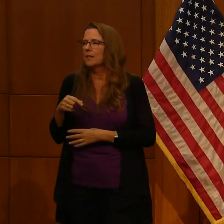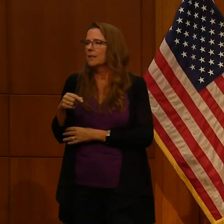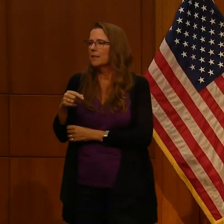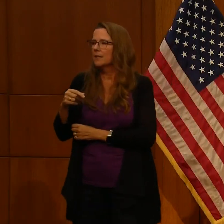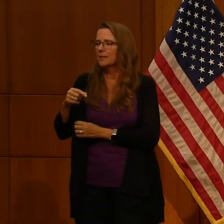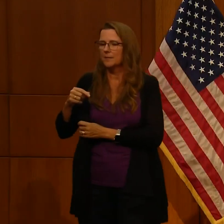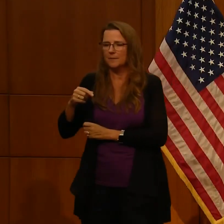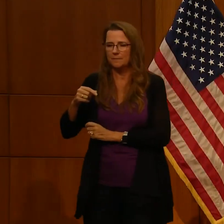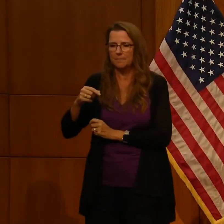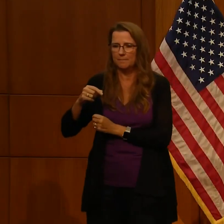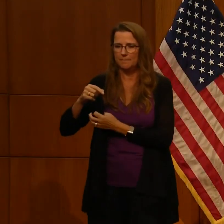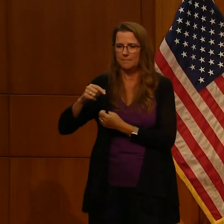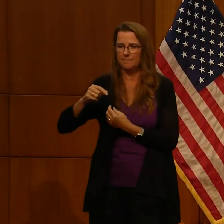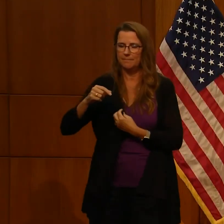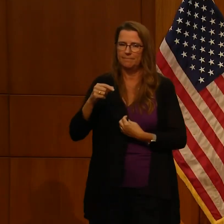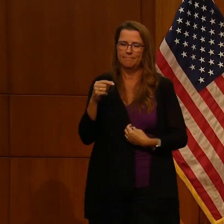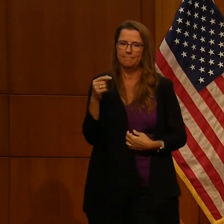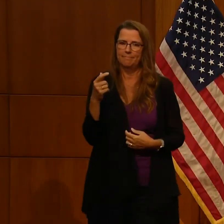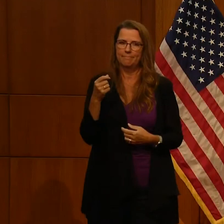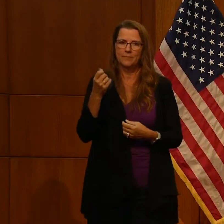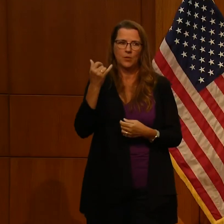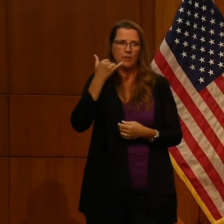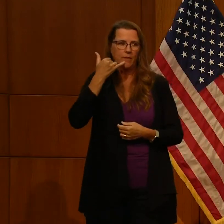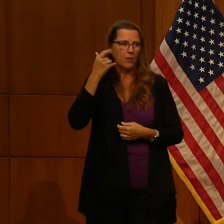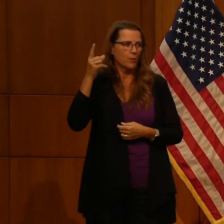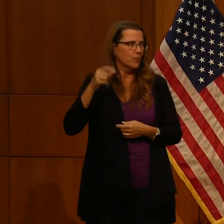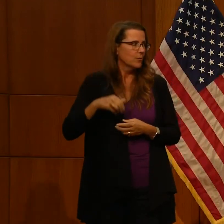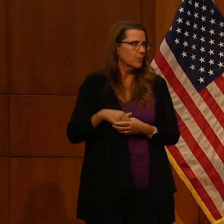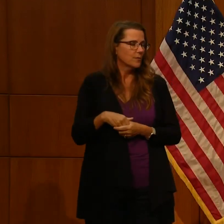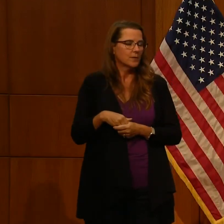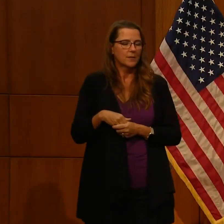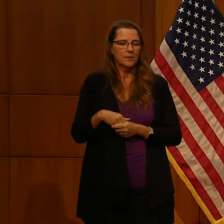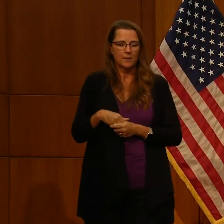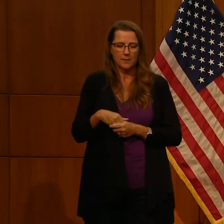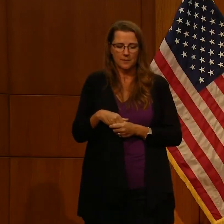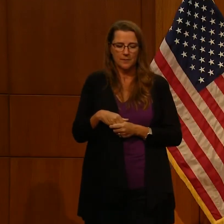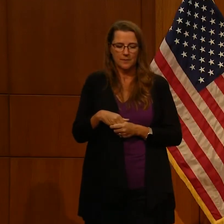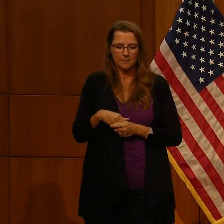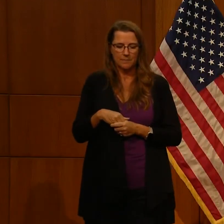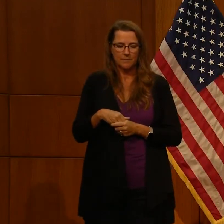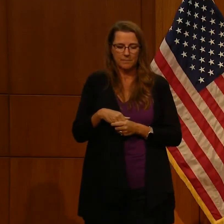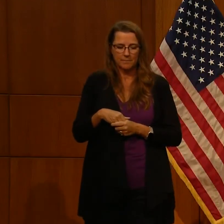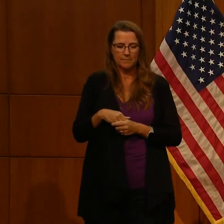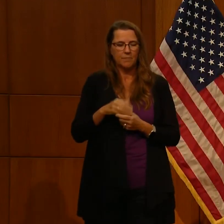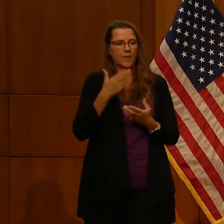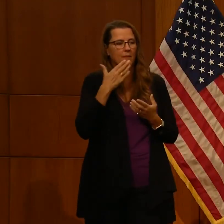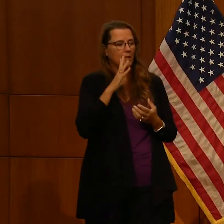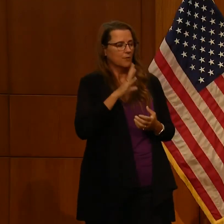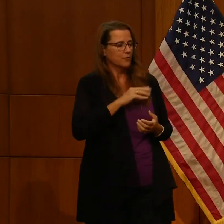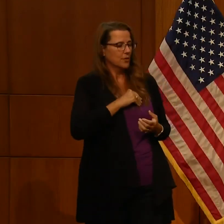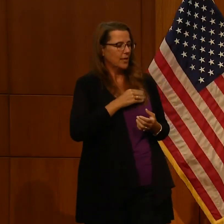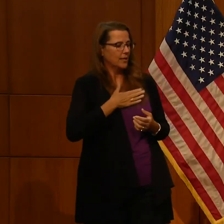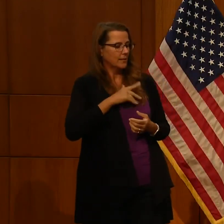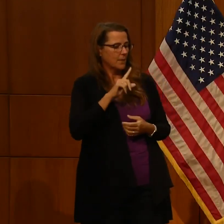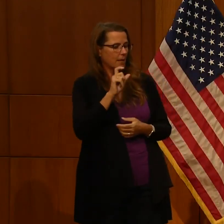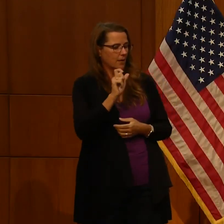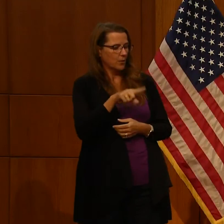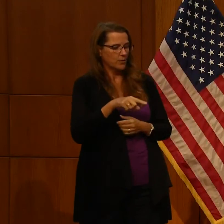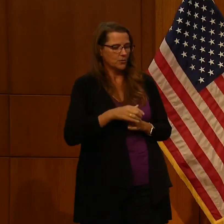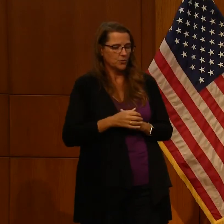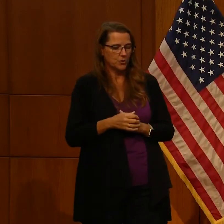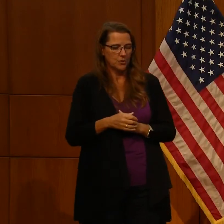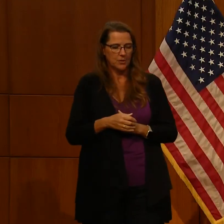TODAY? WE HAVE DAVID MCGEE WITH